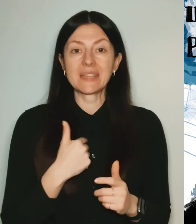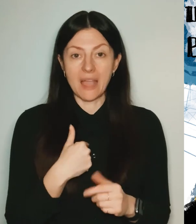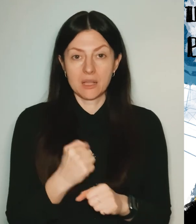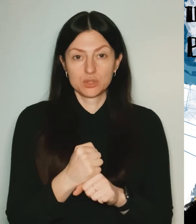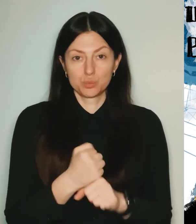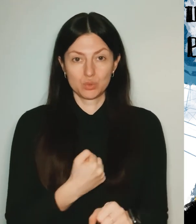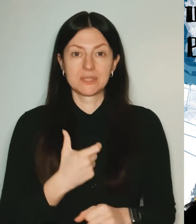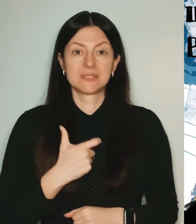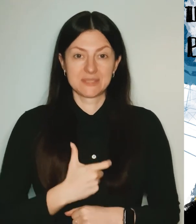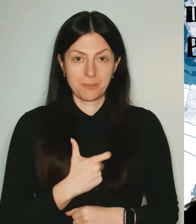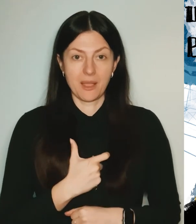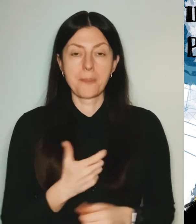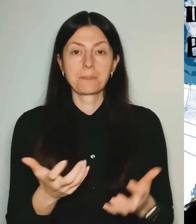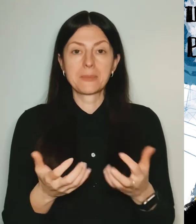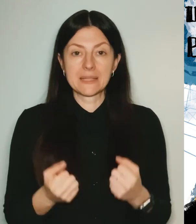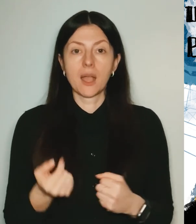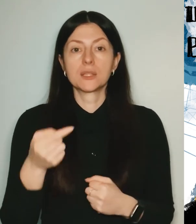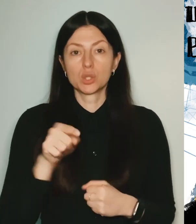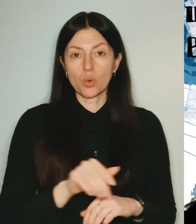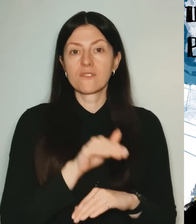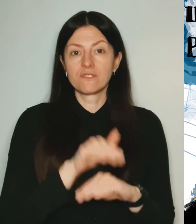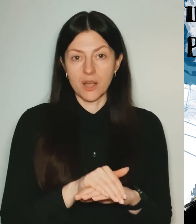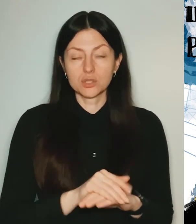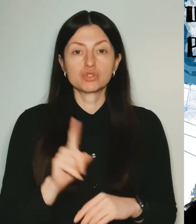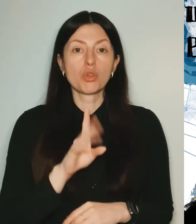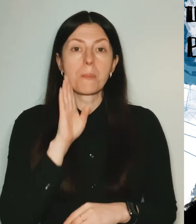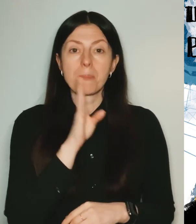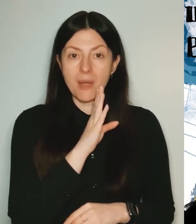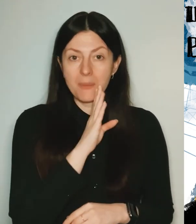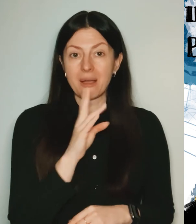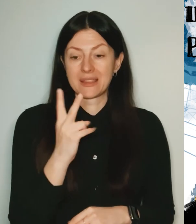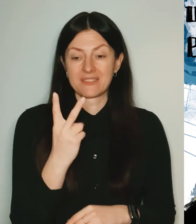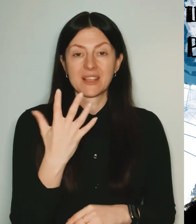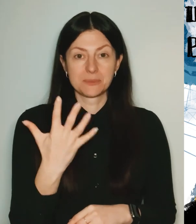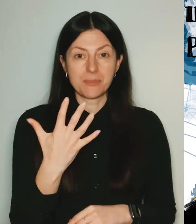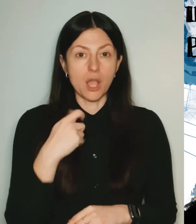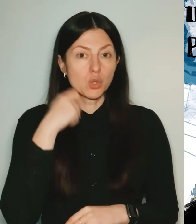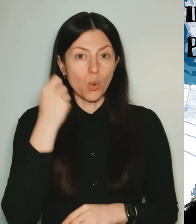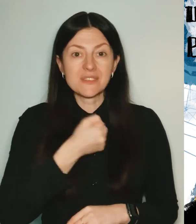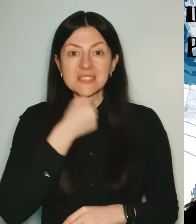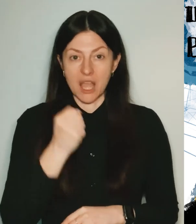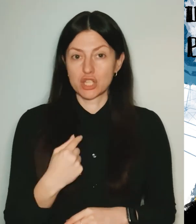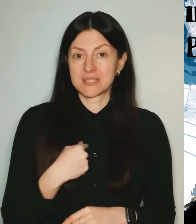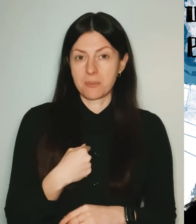I let myself accept the fact that my mother is 25 years older than me